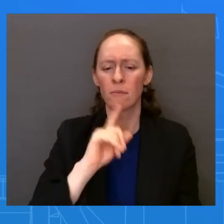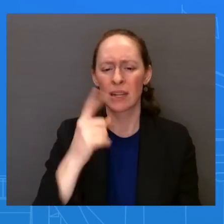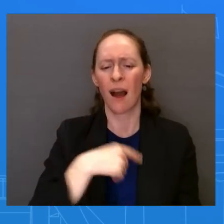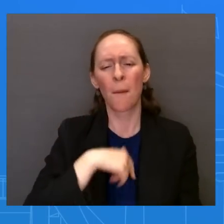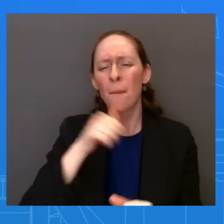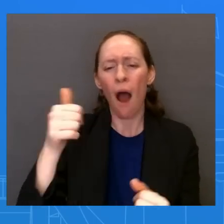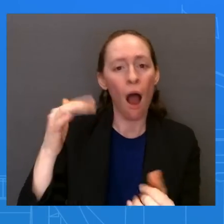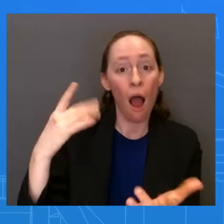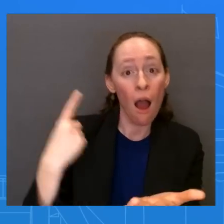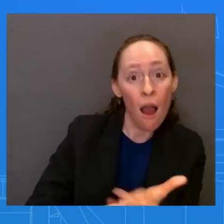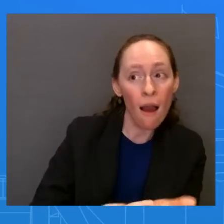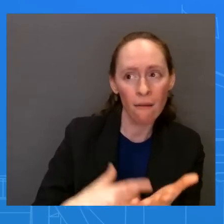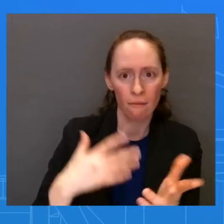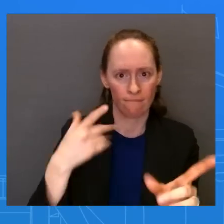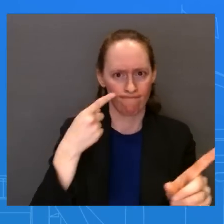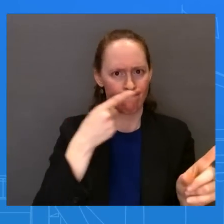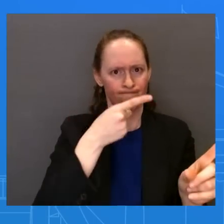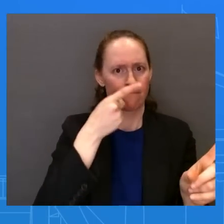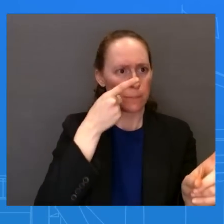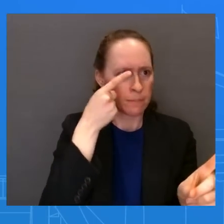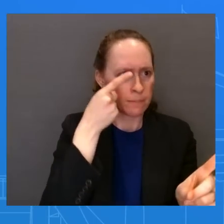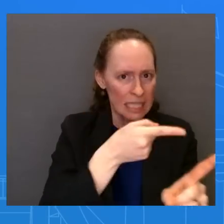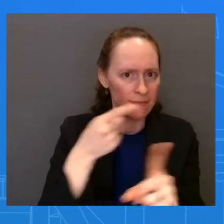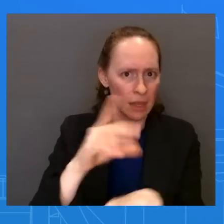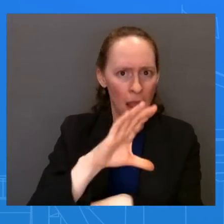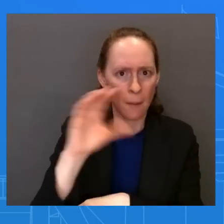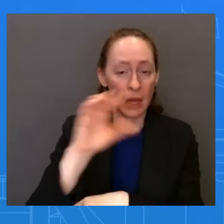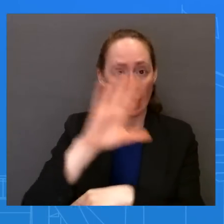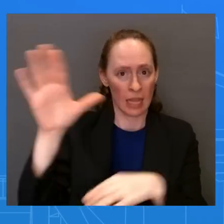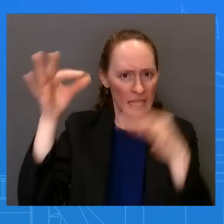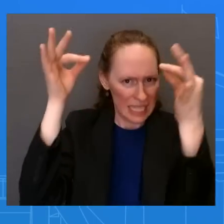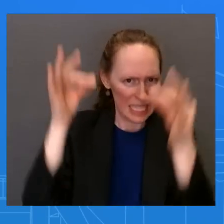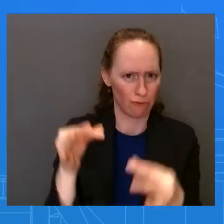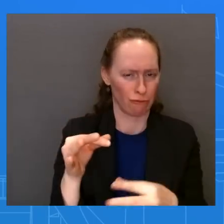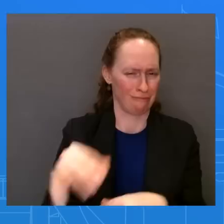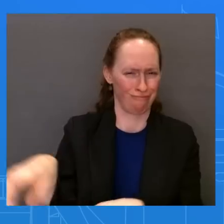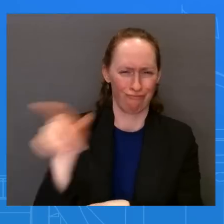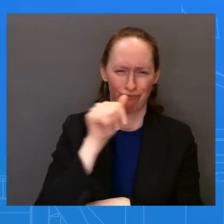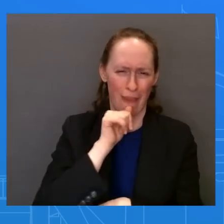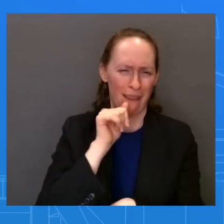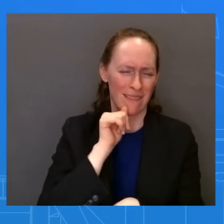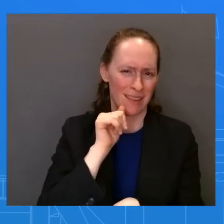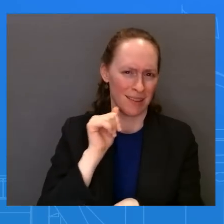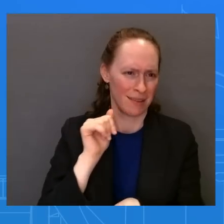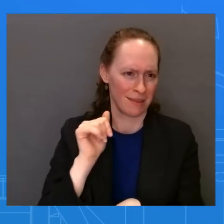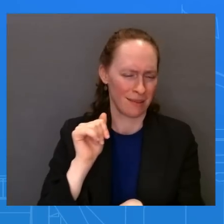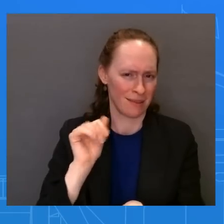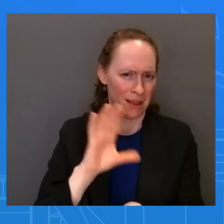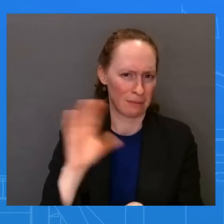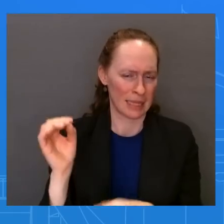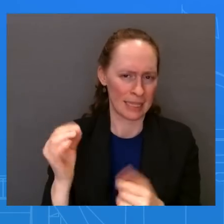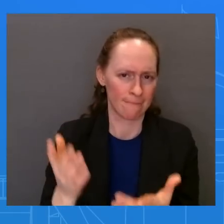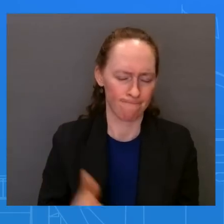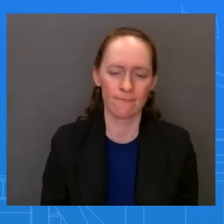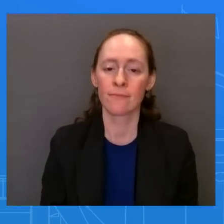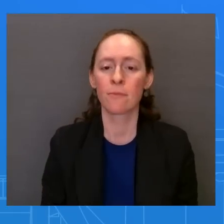what's currently happening with particular companies, with private companies. Clearly, we're closely monitoring. But like I said, layoffs remain near record lows,